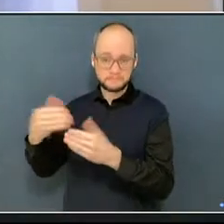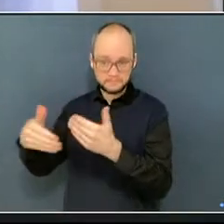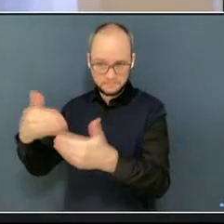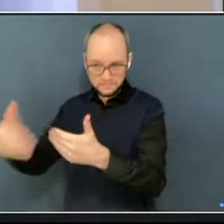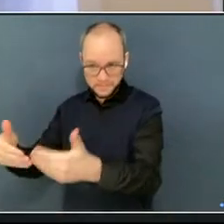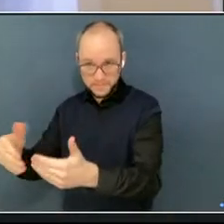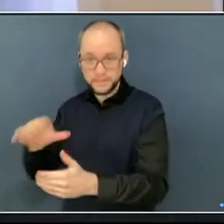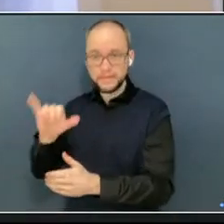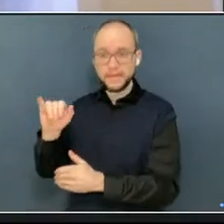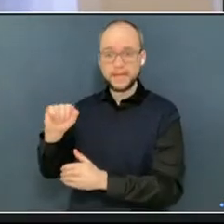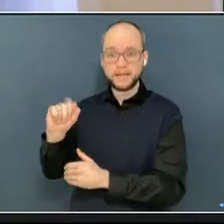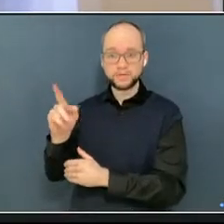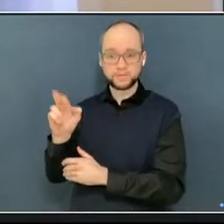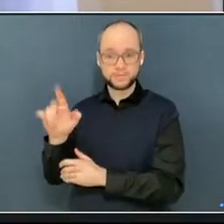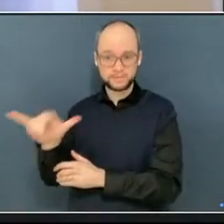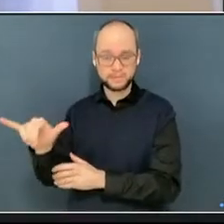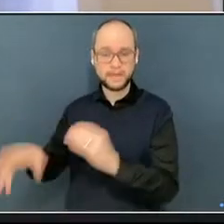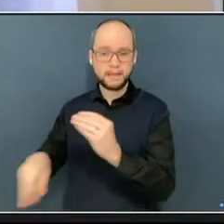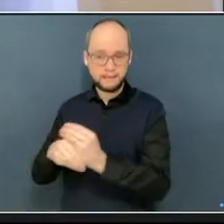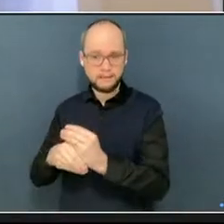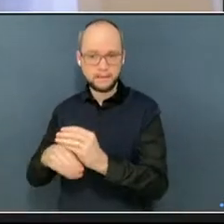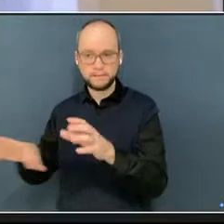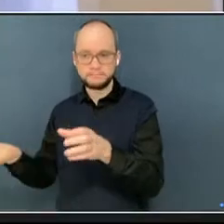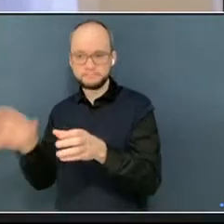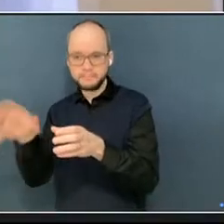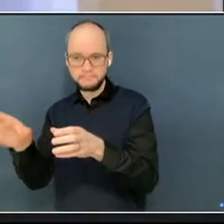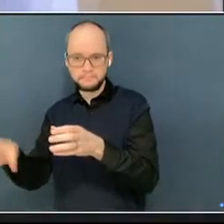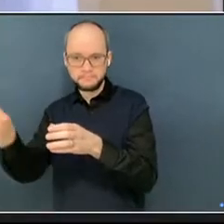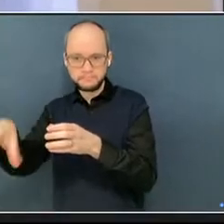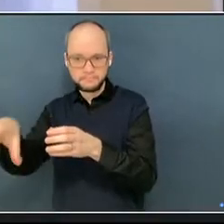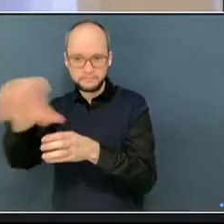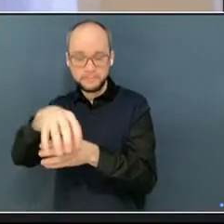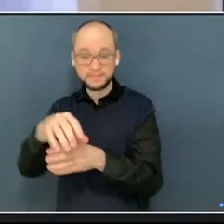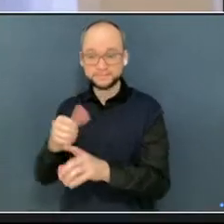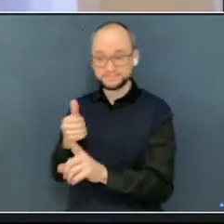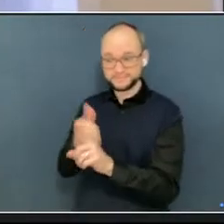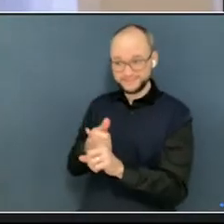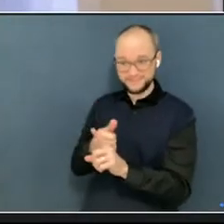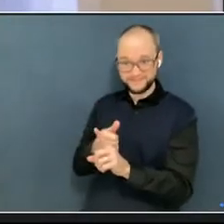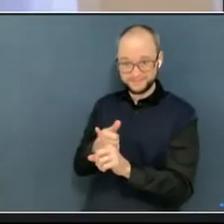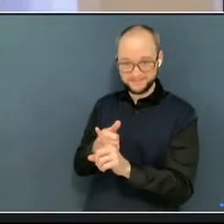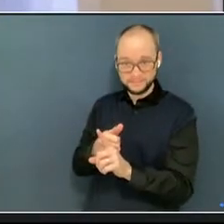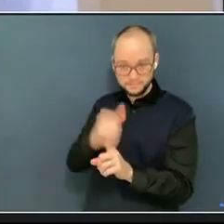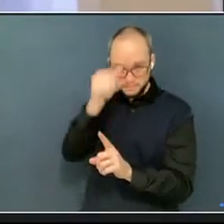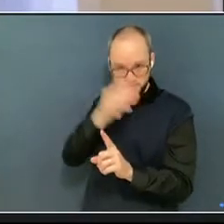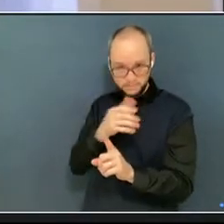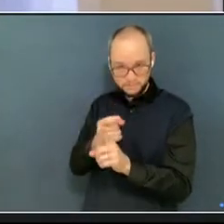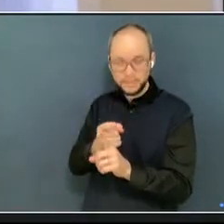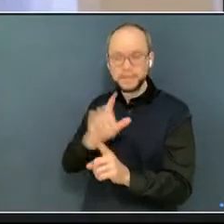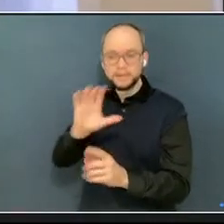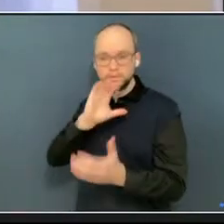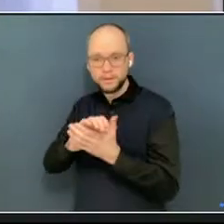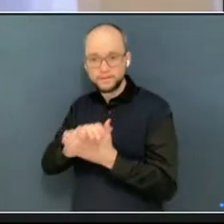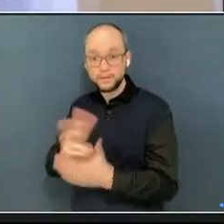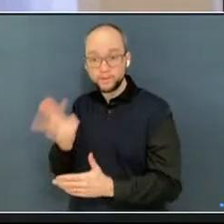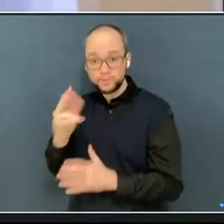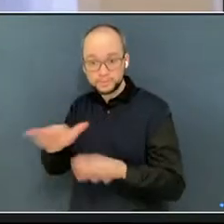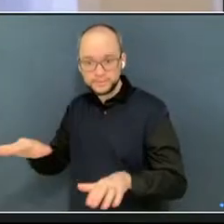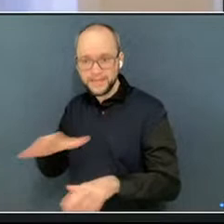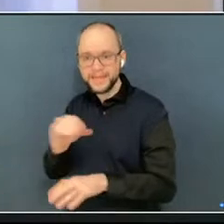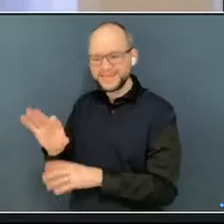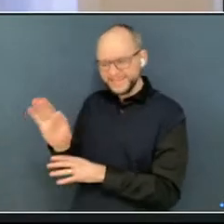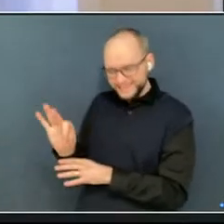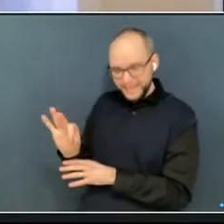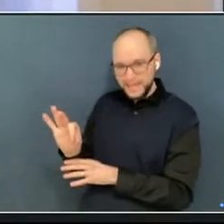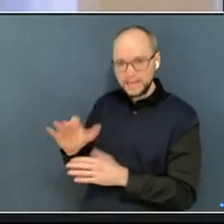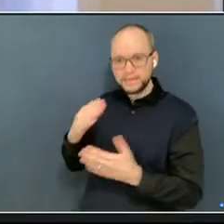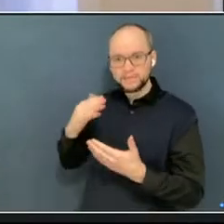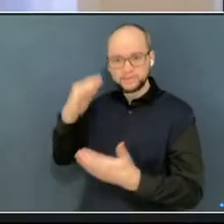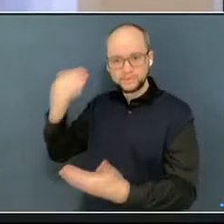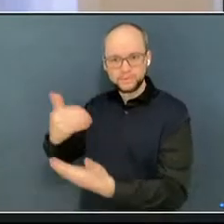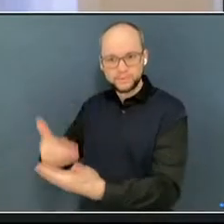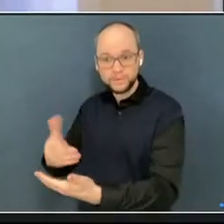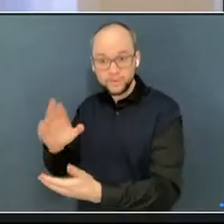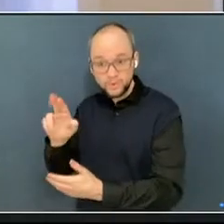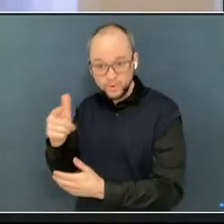because it was him, his wife and three of his children and nine grandchildren but unfortunately he passed away in 1845.